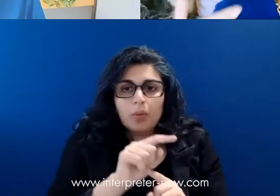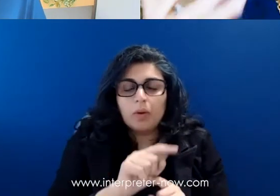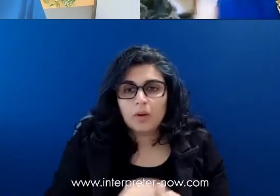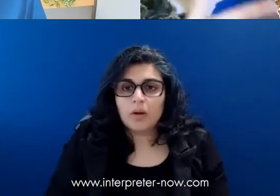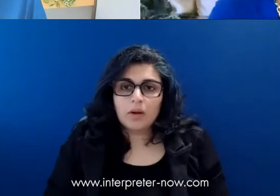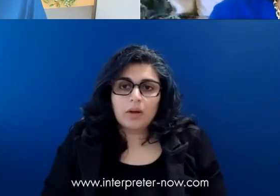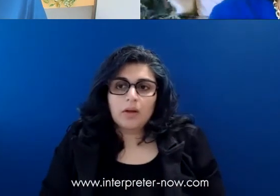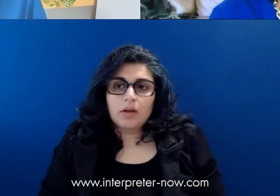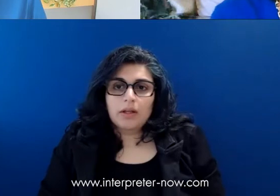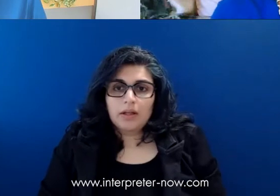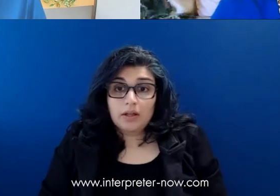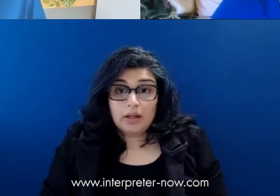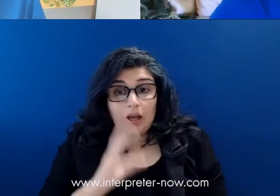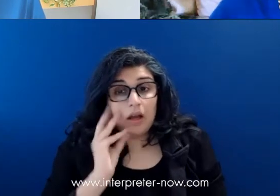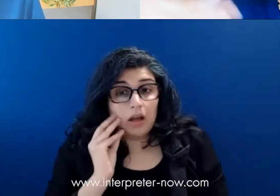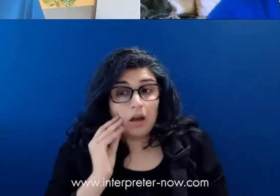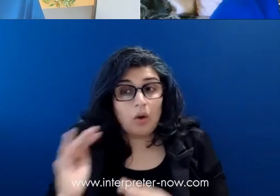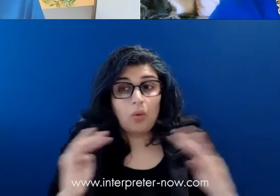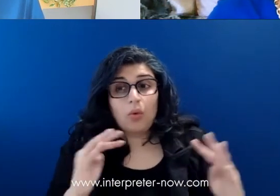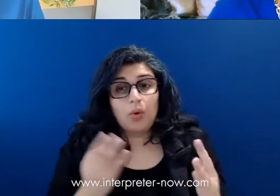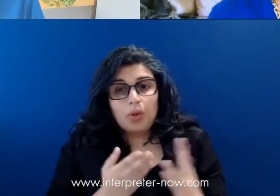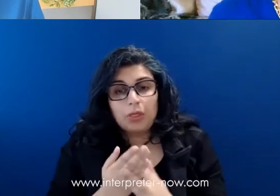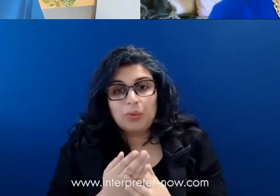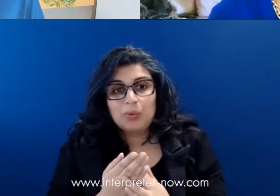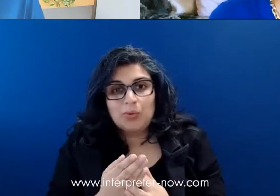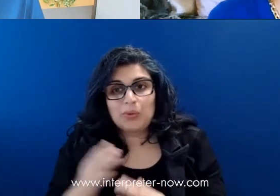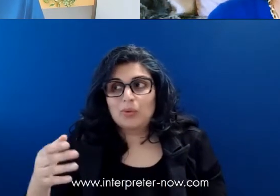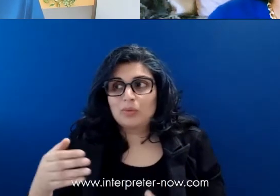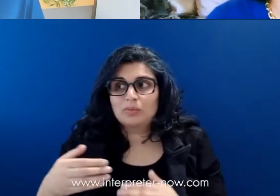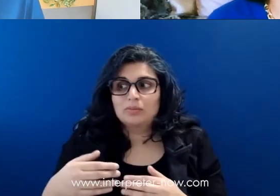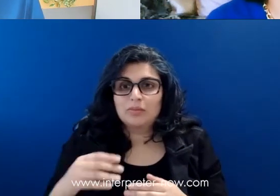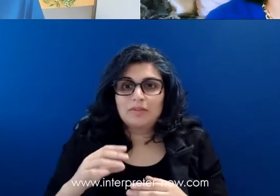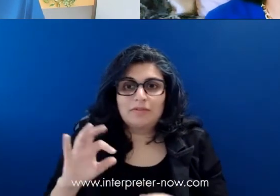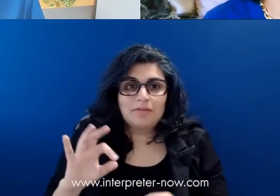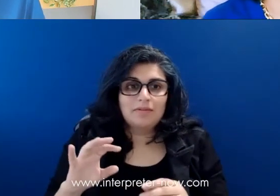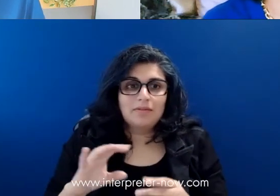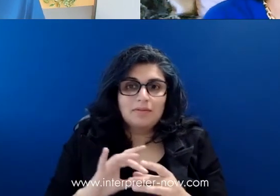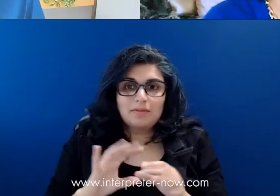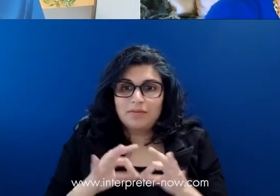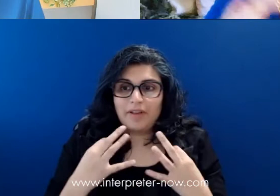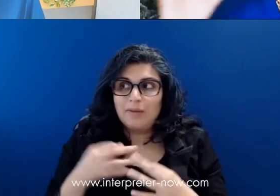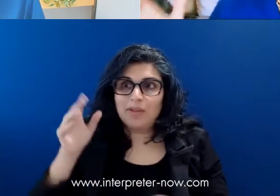peripherally experienced war through the extended family but have personally never had the experience of war.